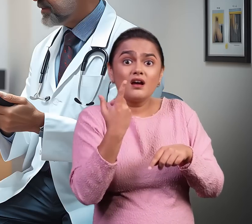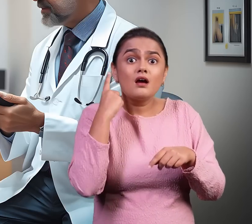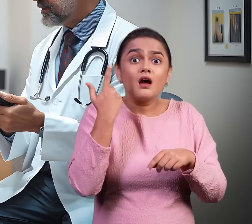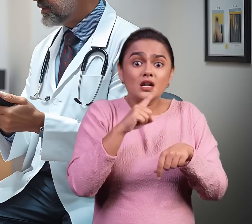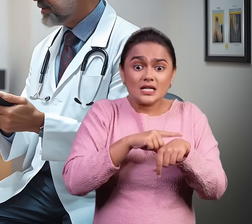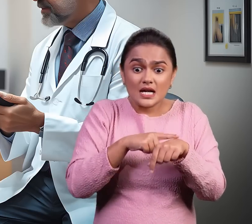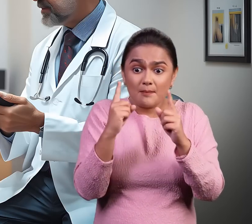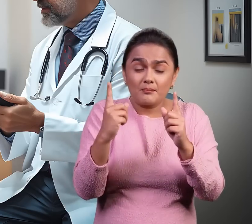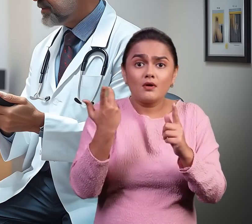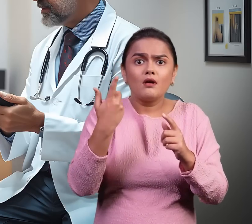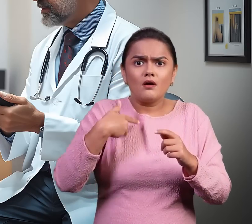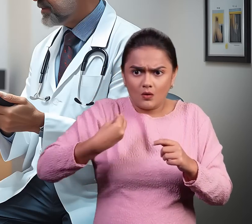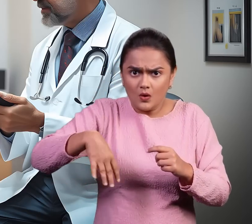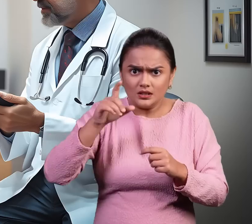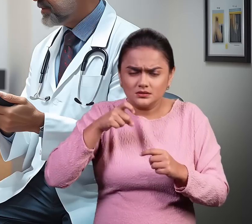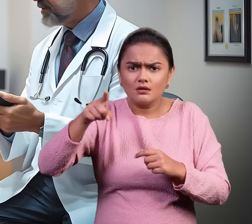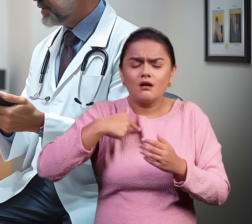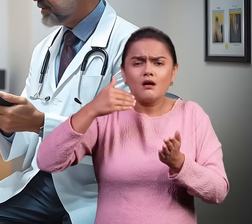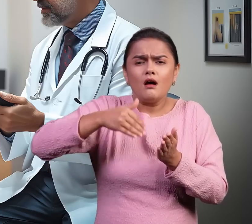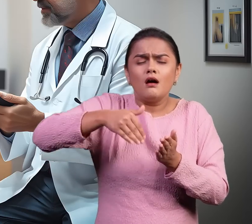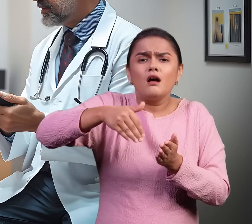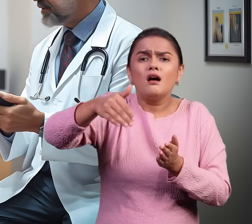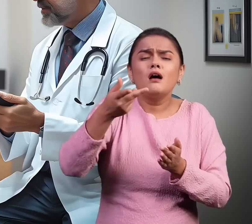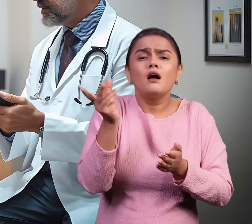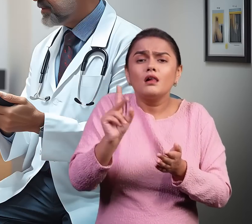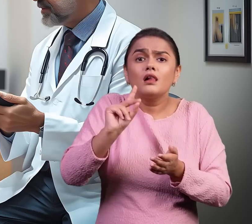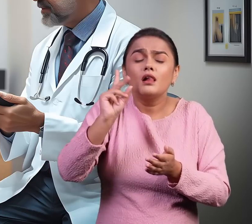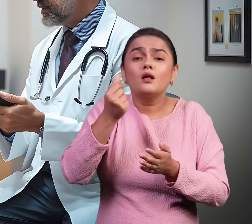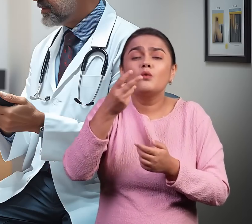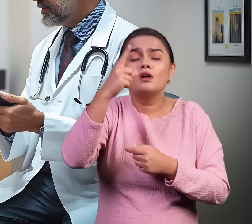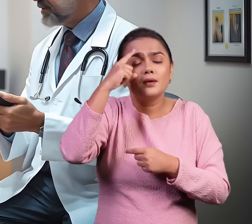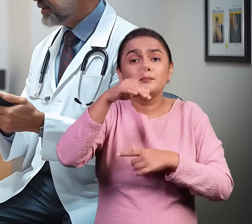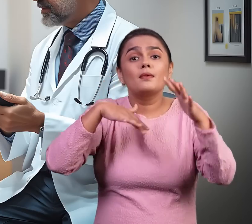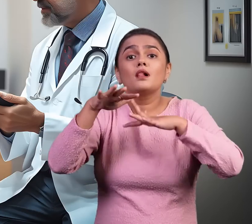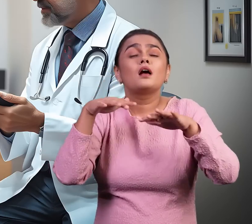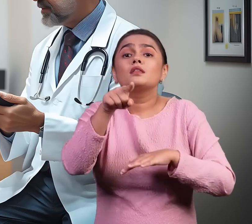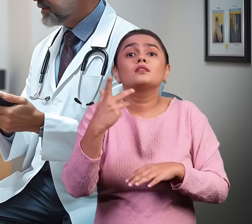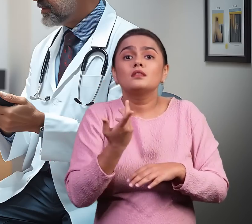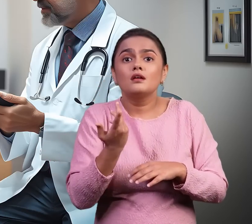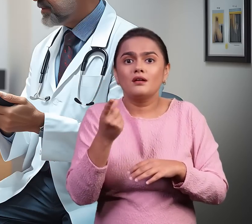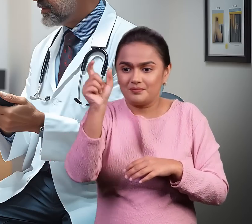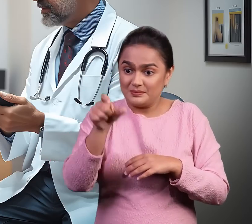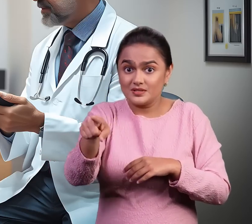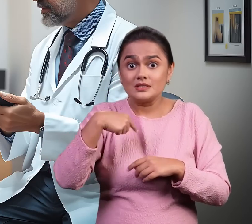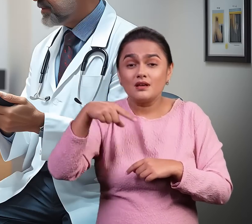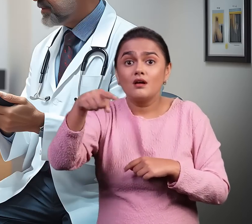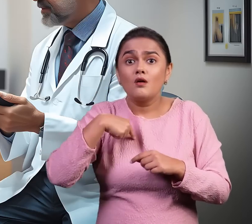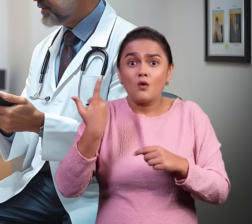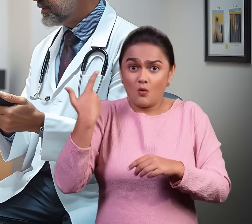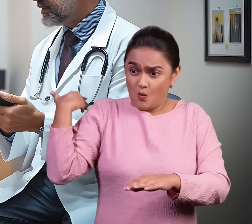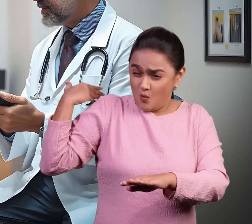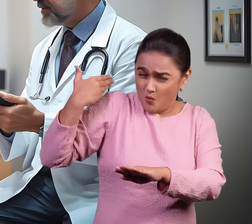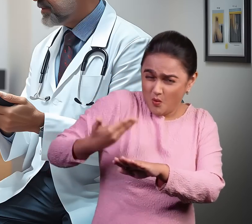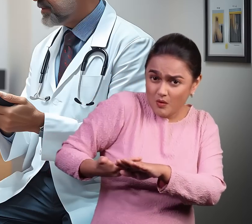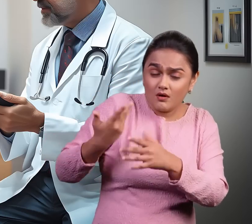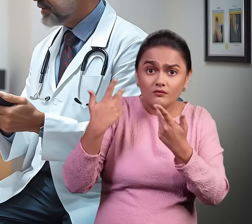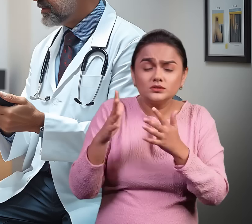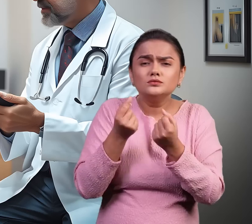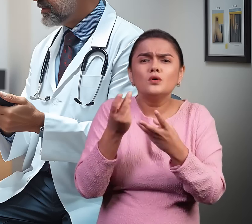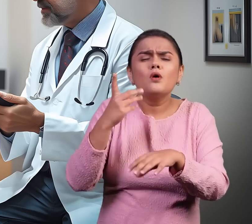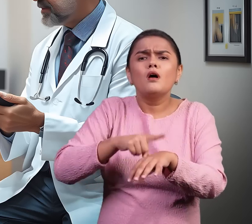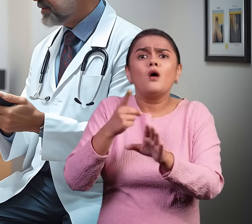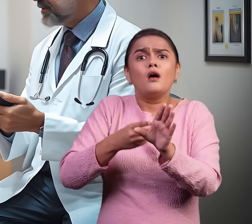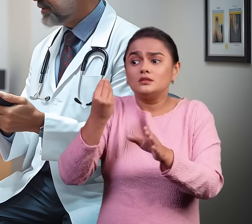based on the duration and frequency of your sexual contact with someone.